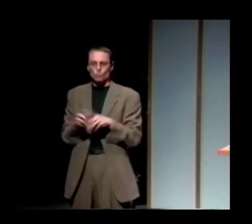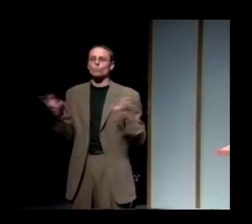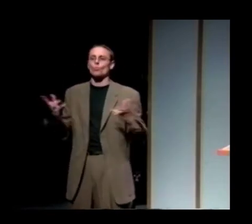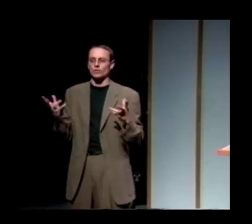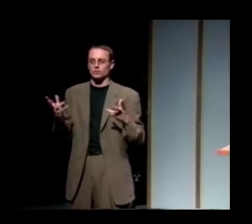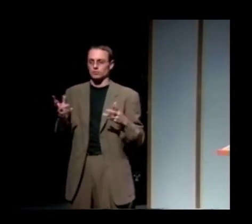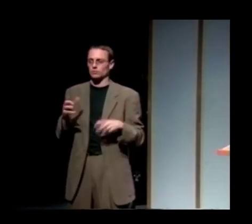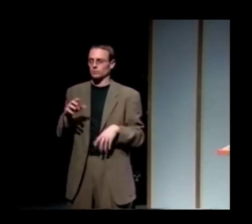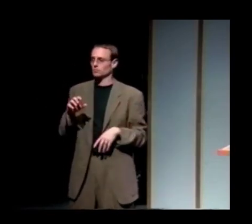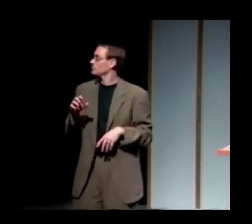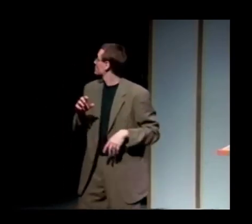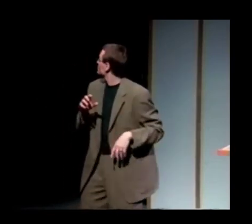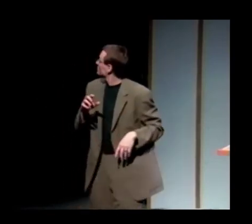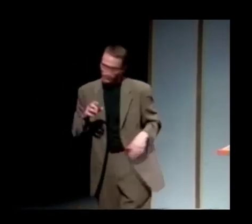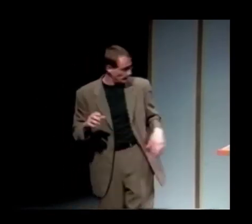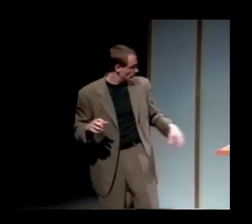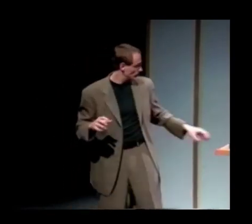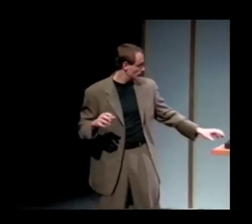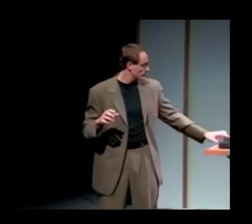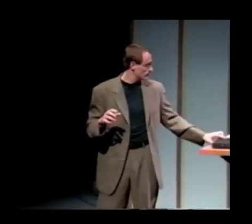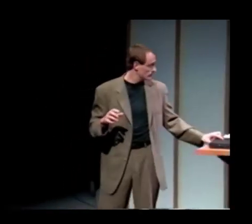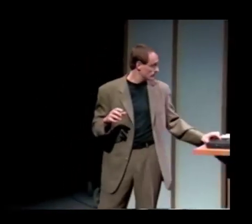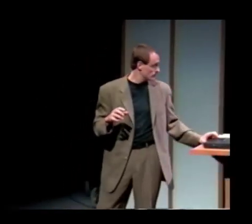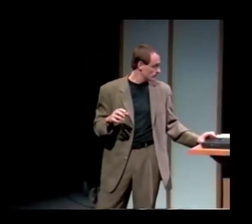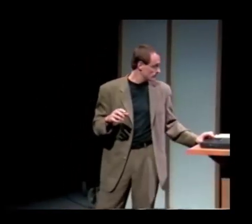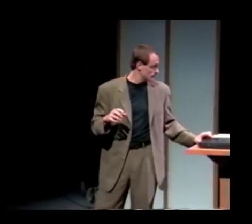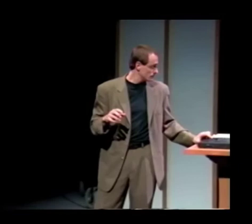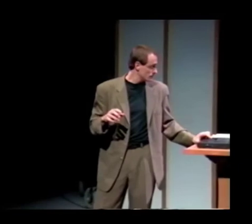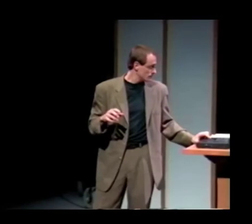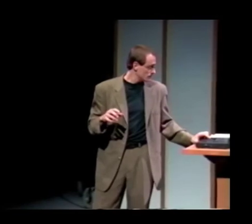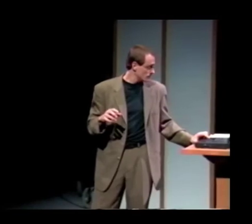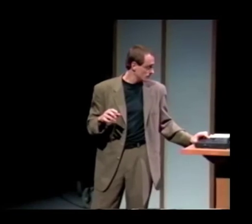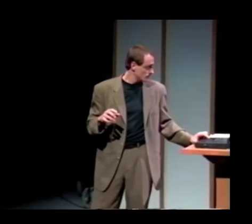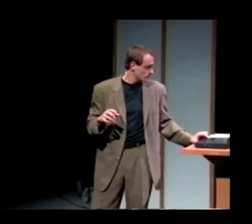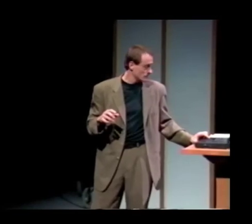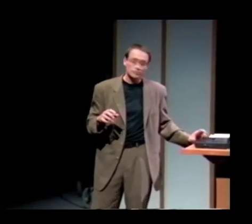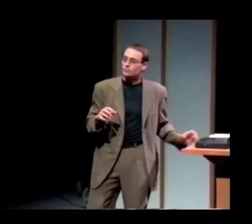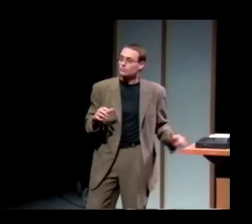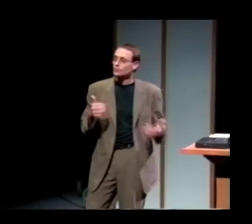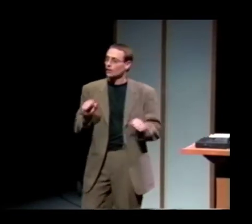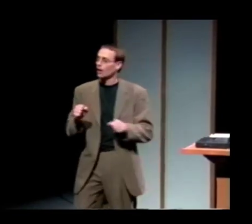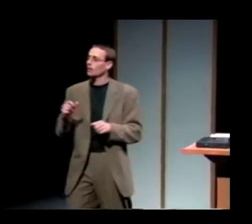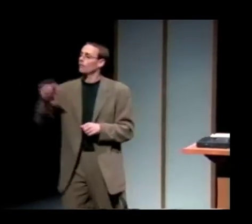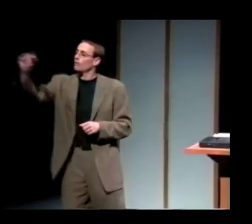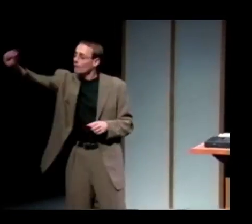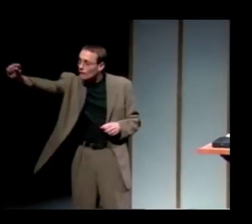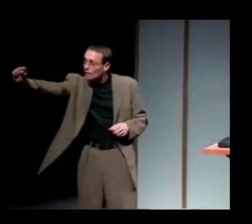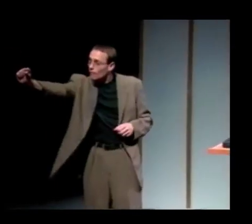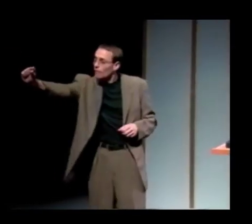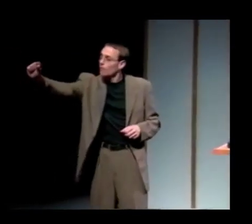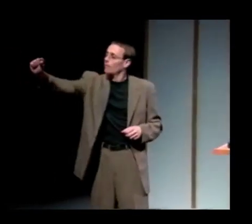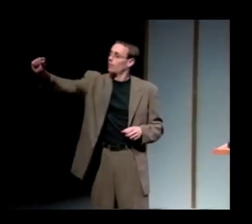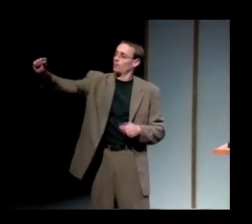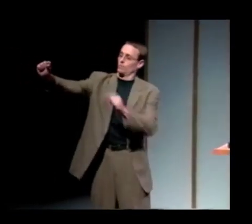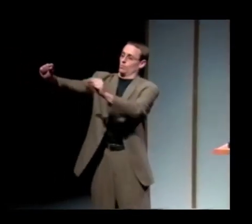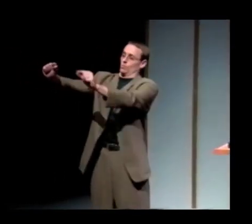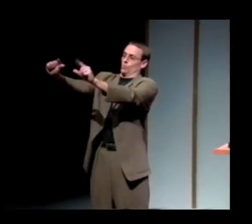OK. LIKE THE FRAME. THE FRAME SPACE.